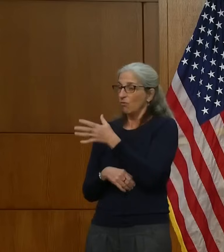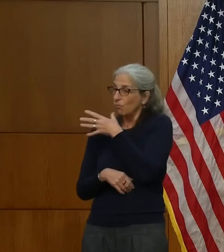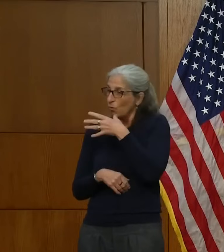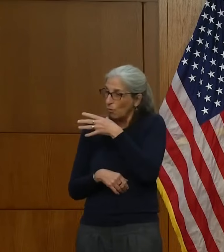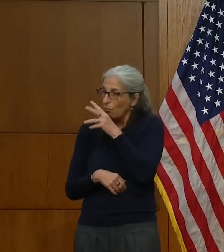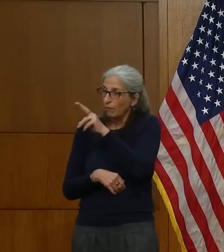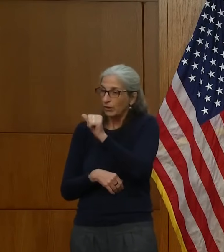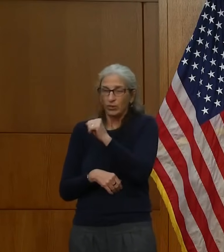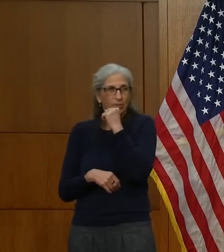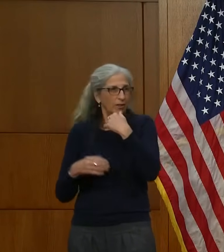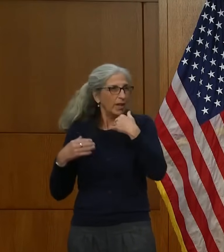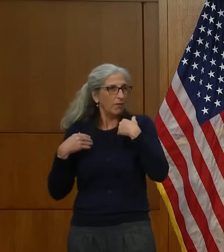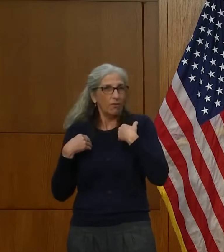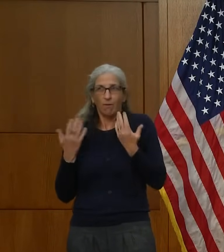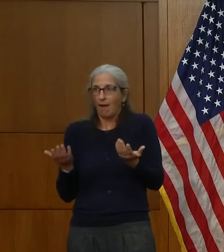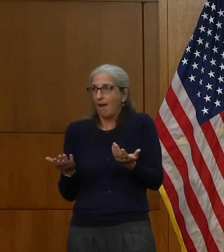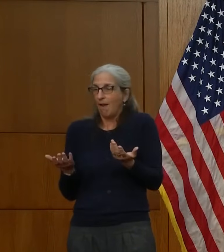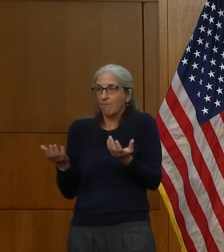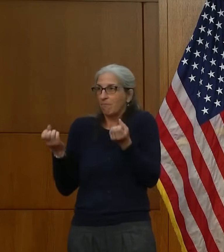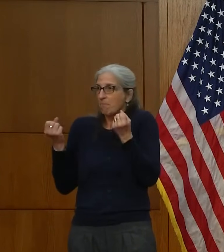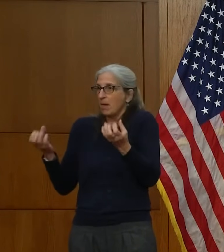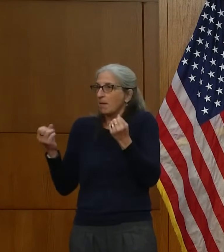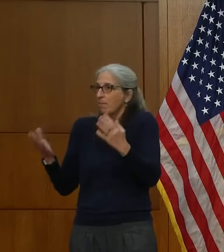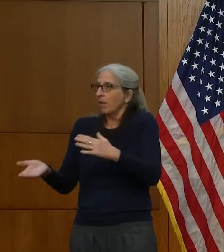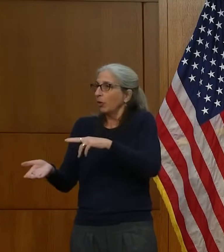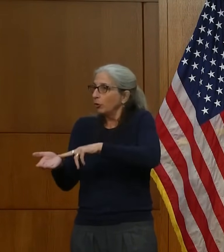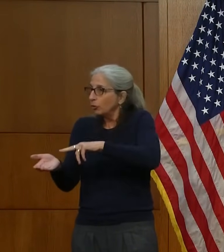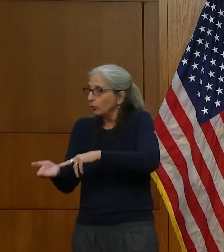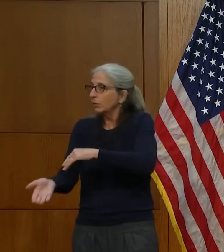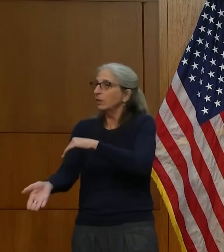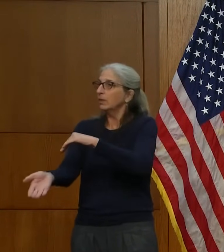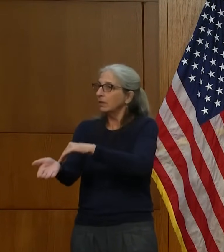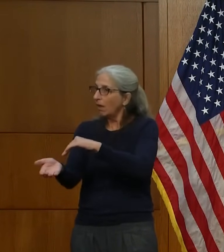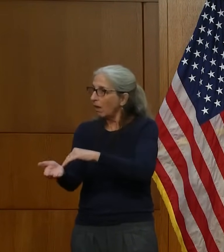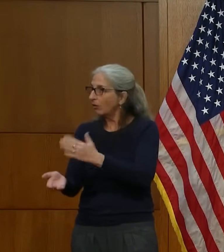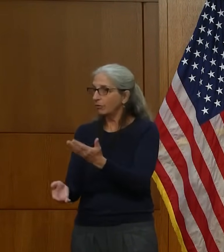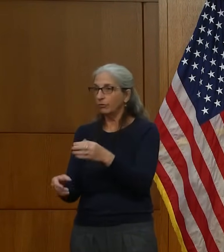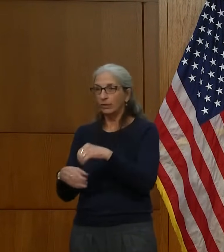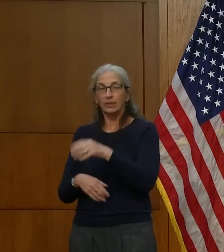THEY SOME OF THE AREAS IN VIRGINIA, ESPECIALLY IN RURAL VIRGINIA IS JUST DON'T HAVE THE